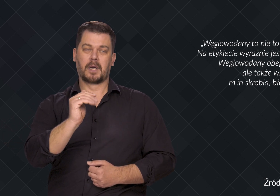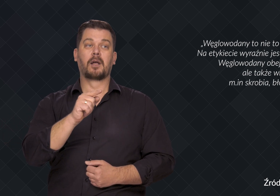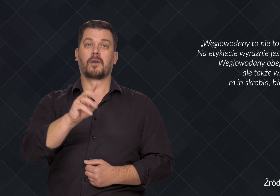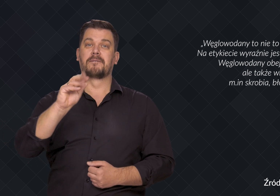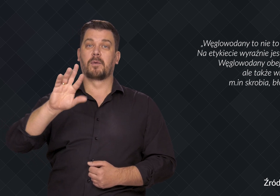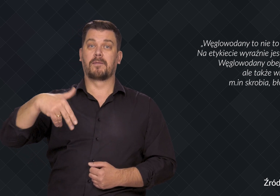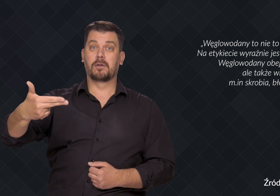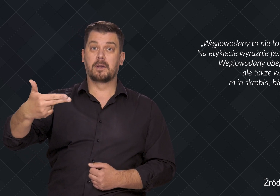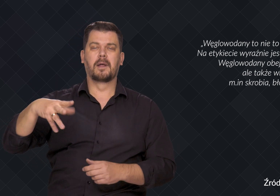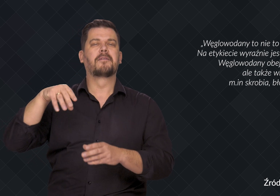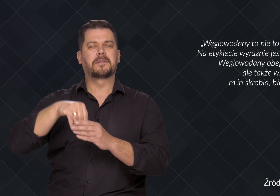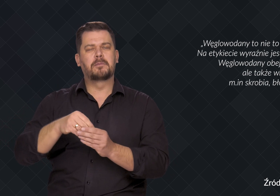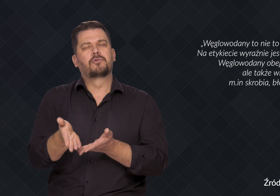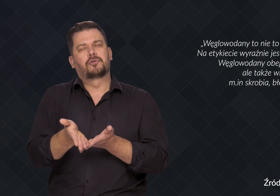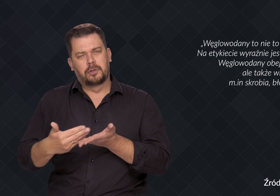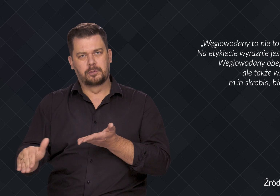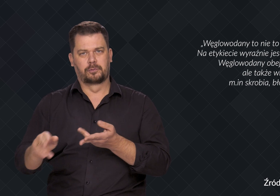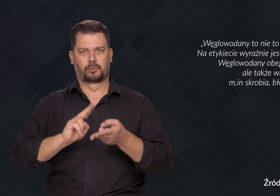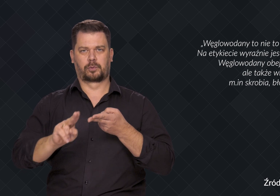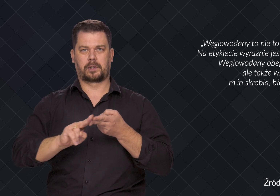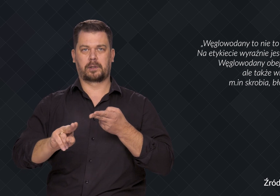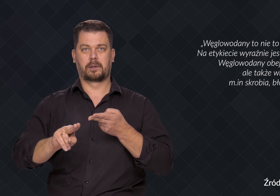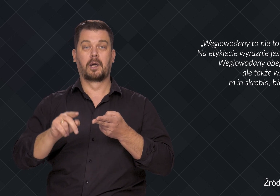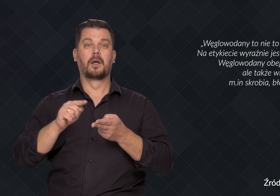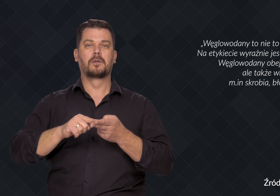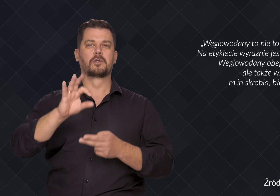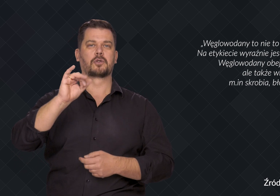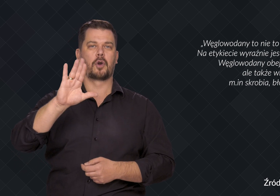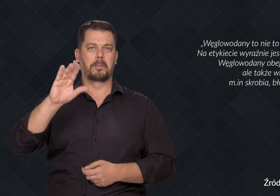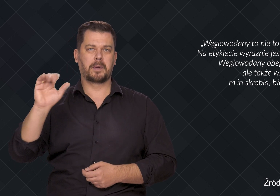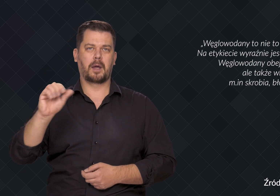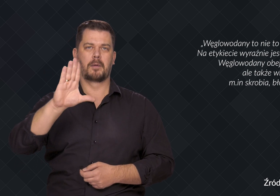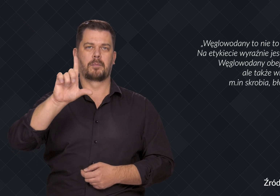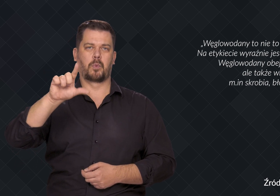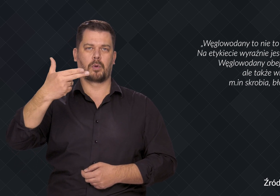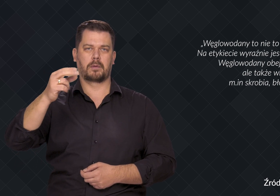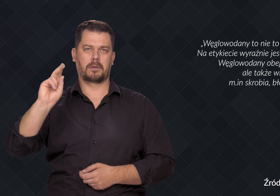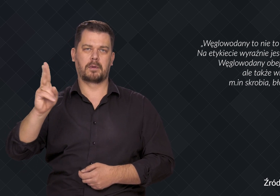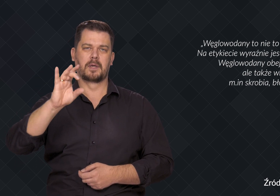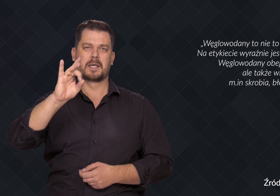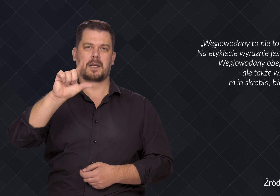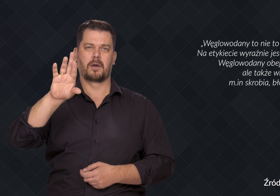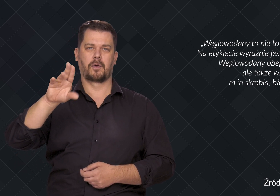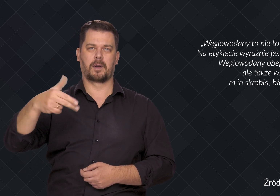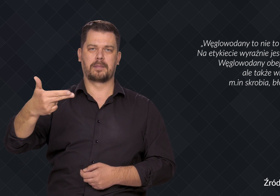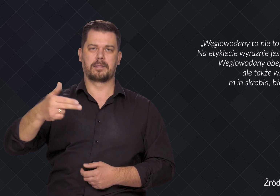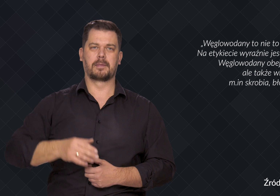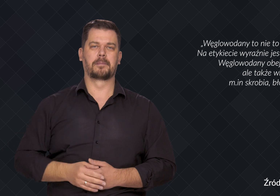Carbohydrates include sugars , but they also include, among others, starch, fiber, glycogen."